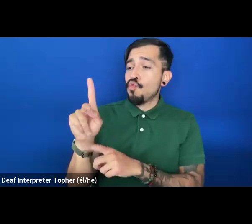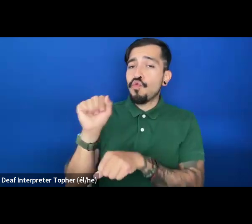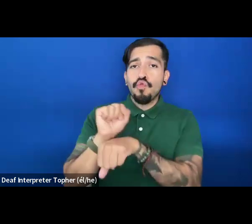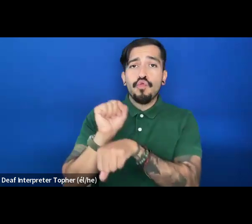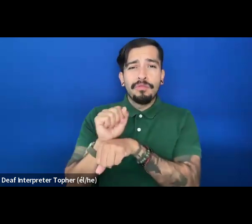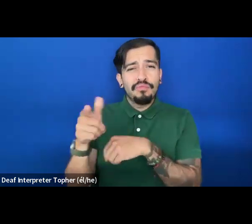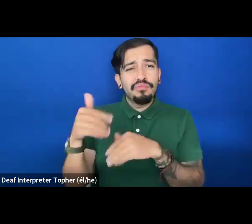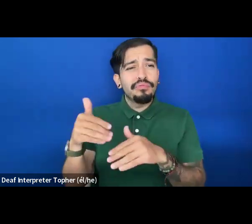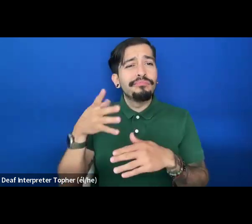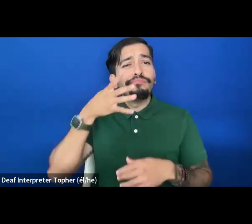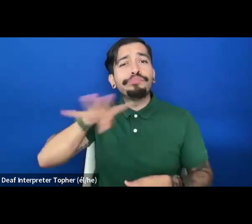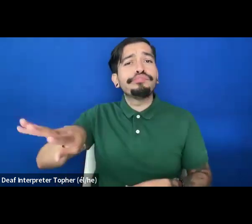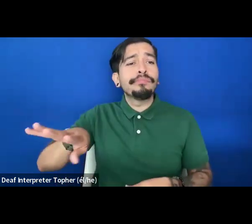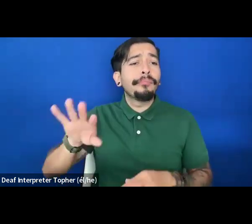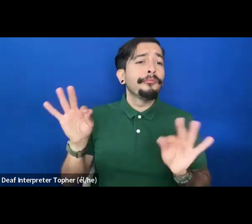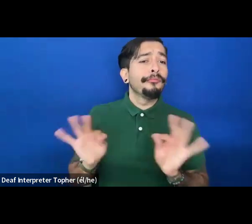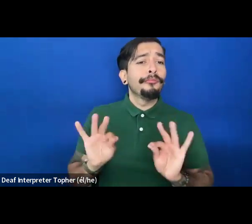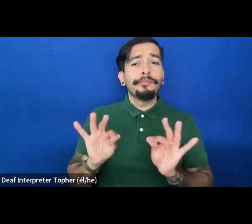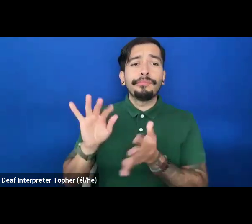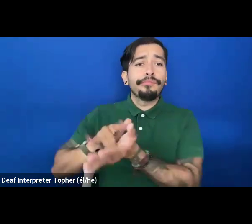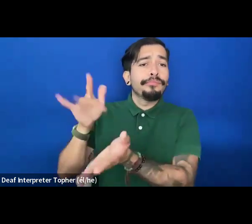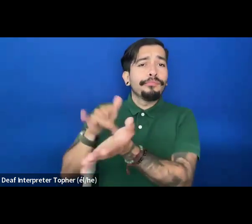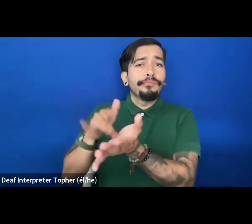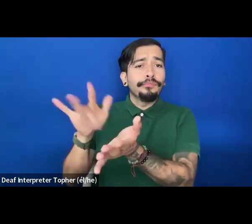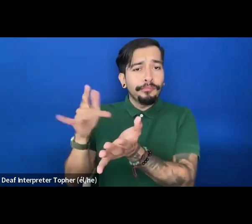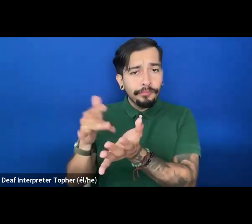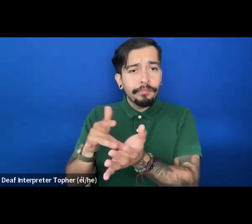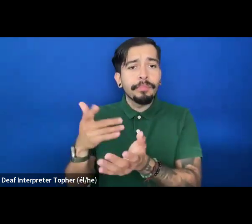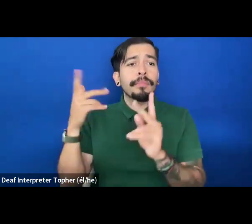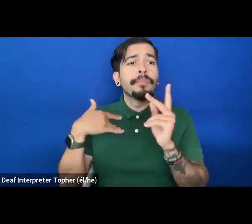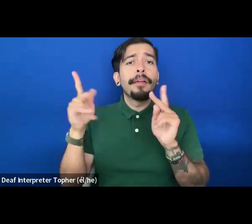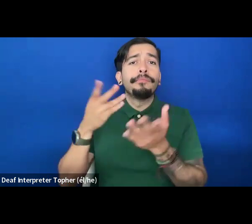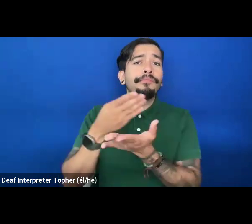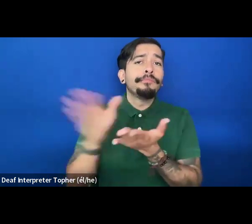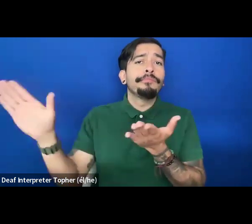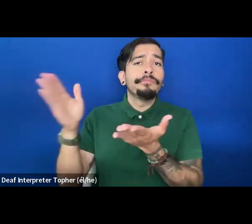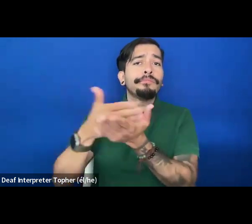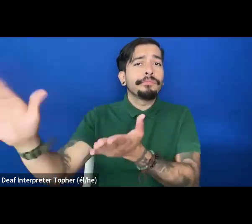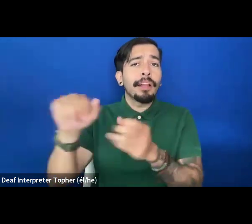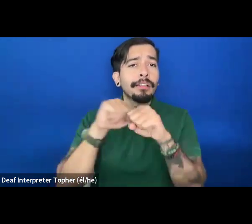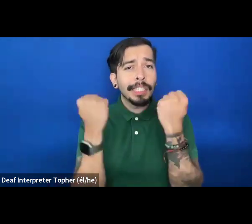to the margins of society. This work is done primarily by women of color, immigrants,